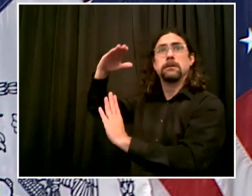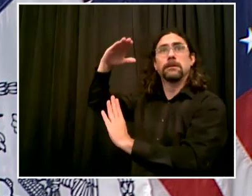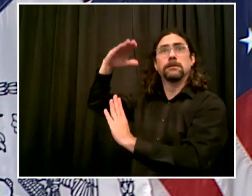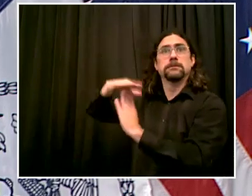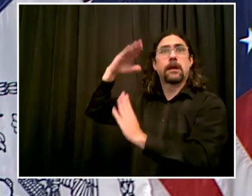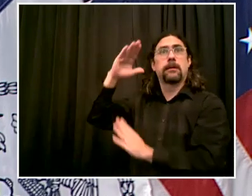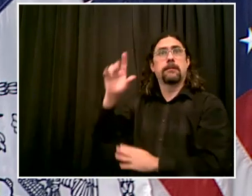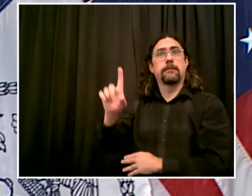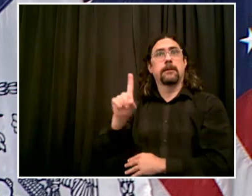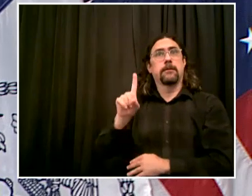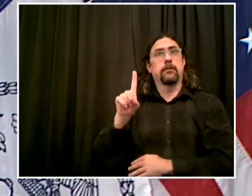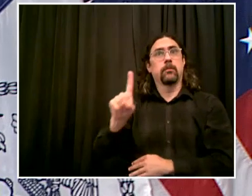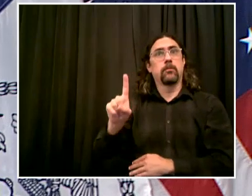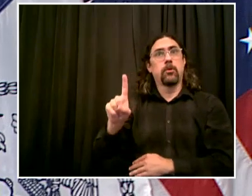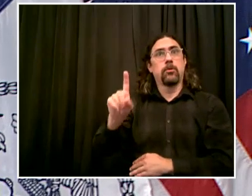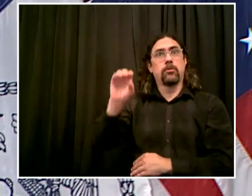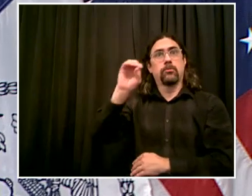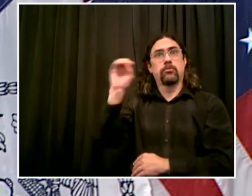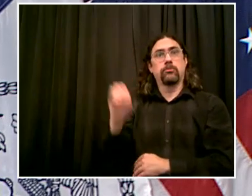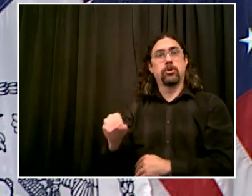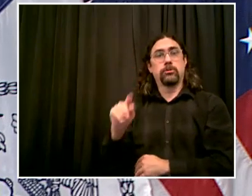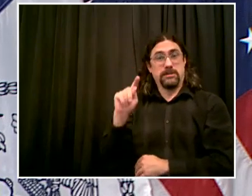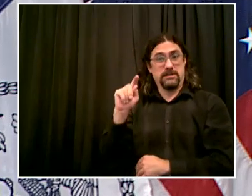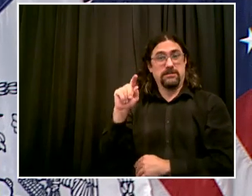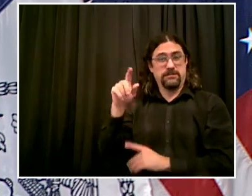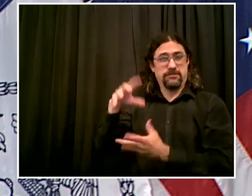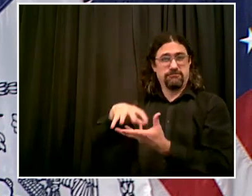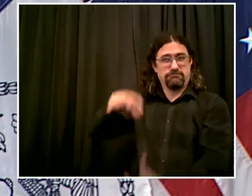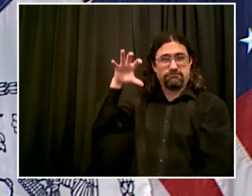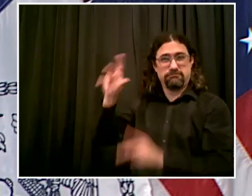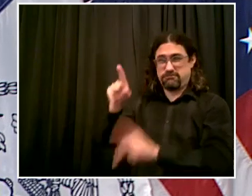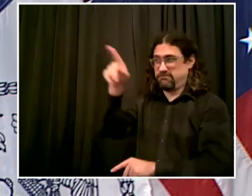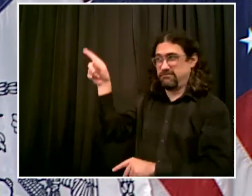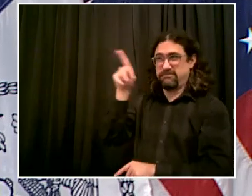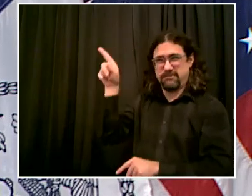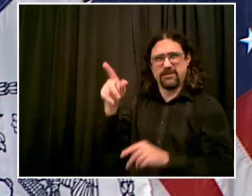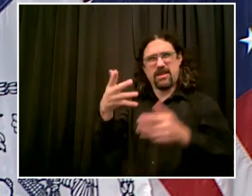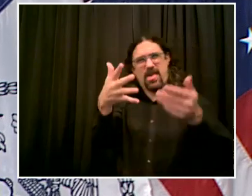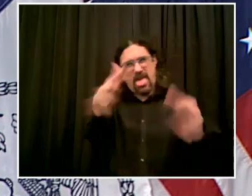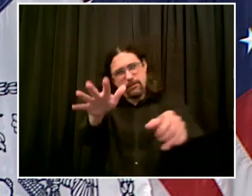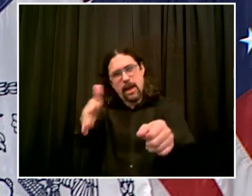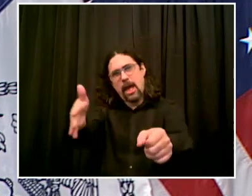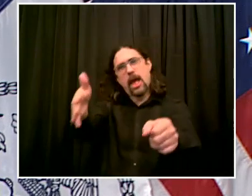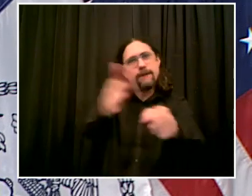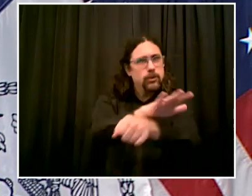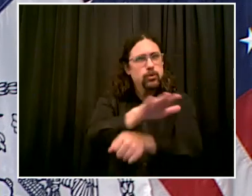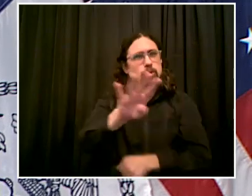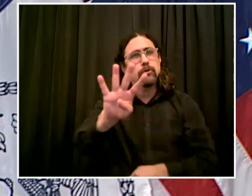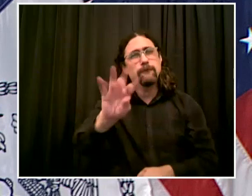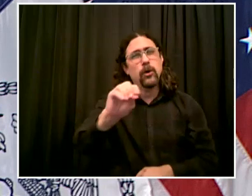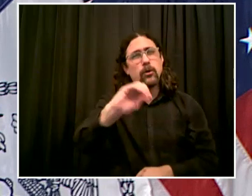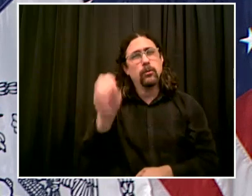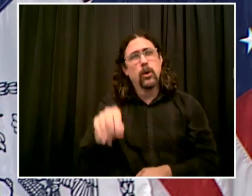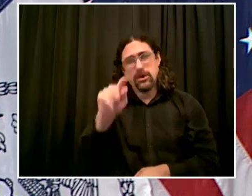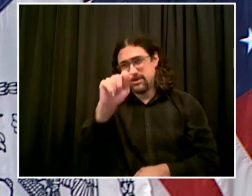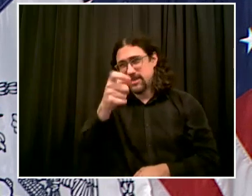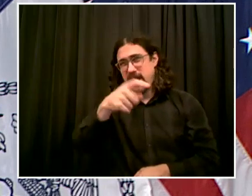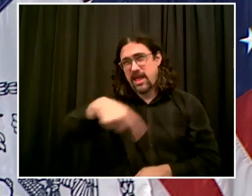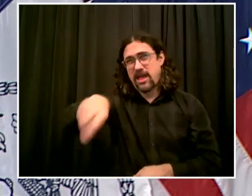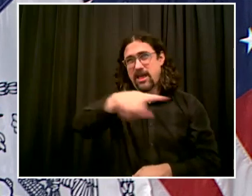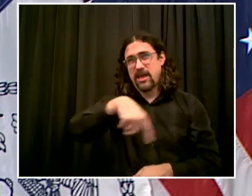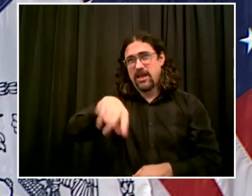FAIR TAXATION IN AMERICA, AND